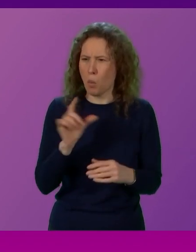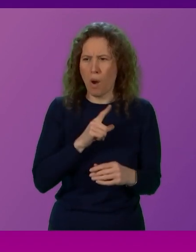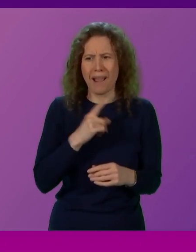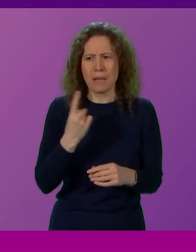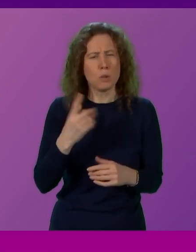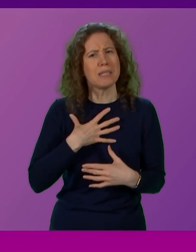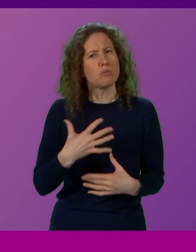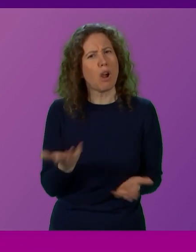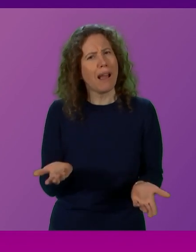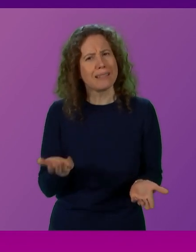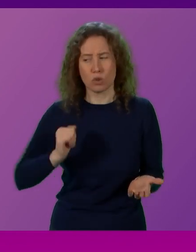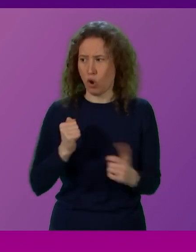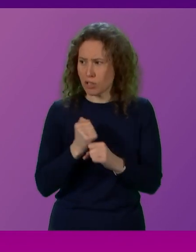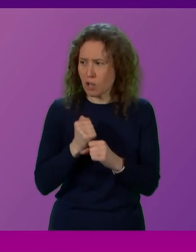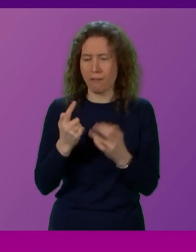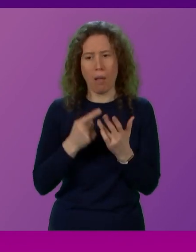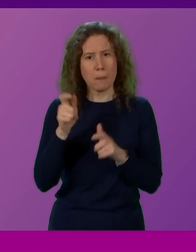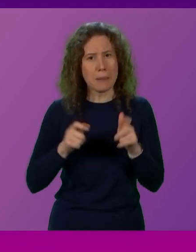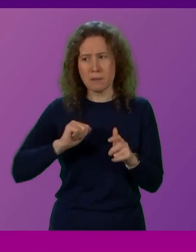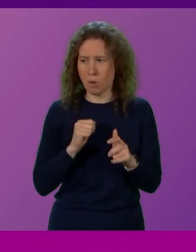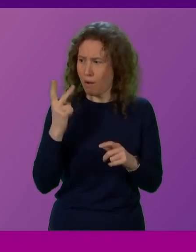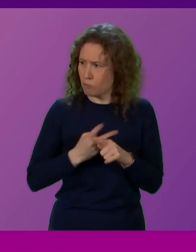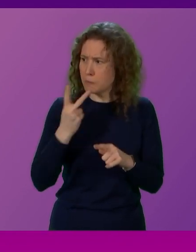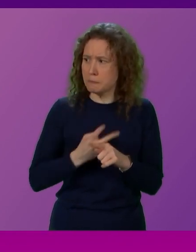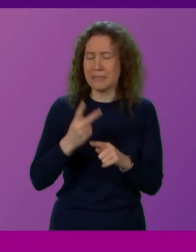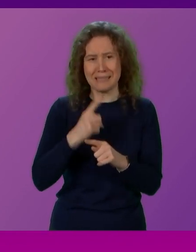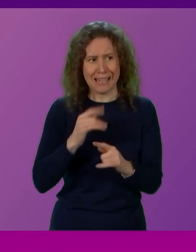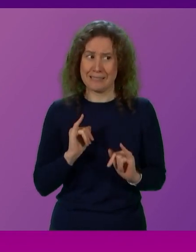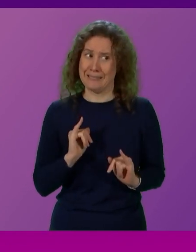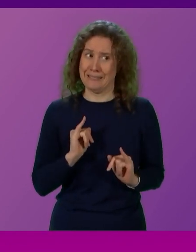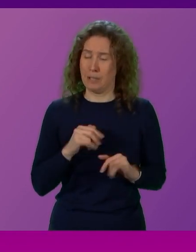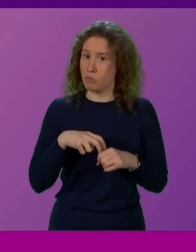The Scottish Government and others in Scotland have repeatedly warned that Brexit, particularly